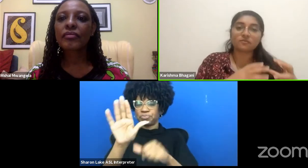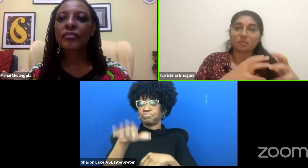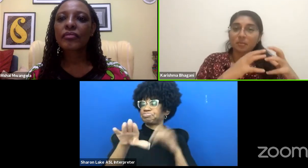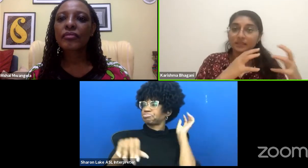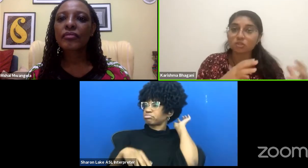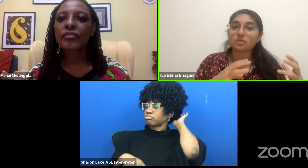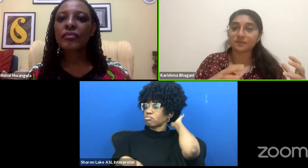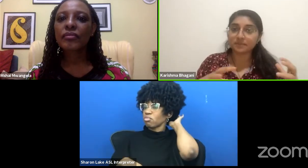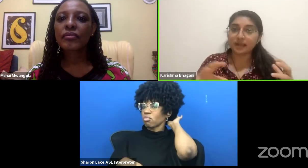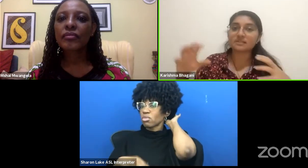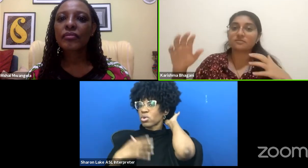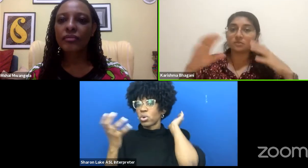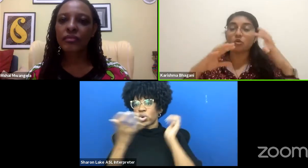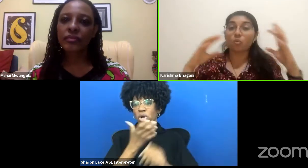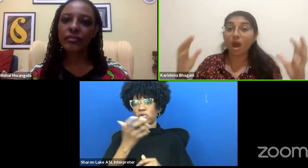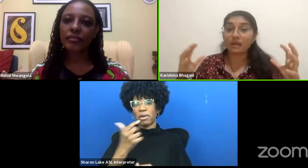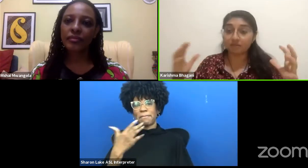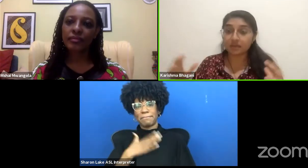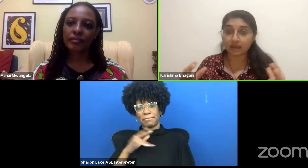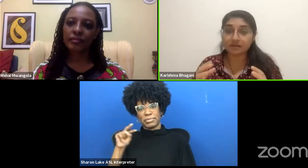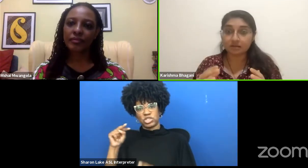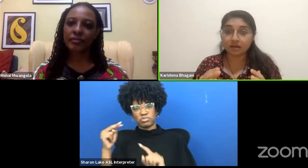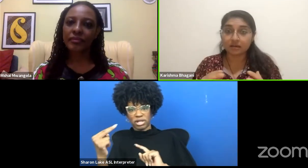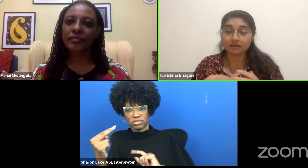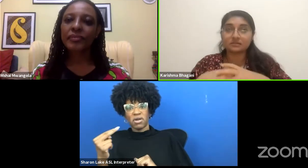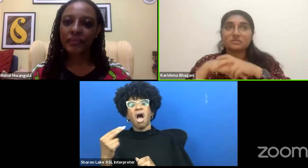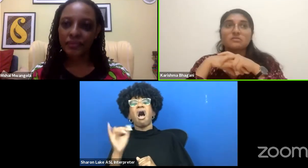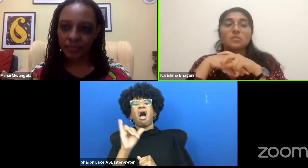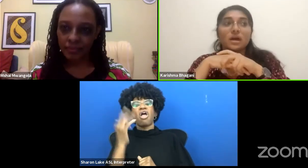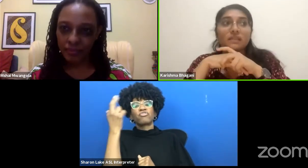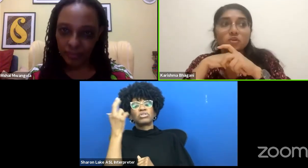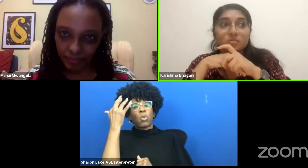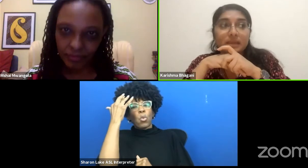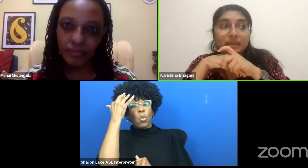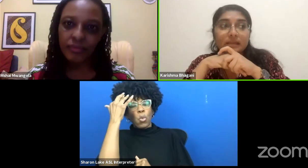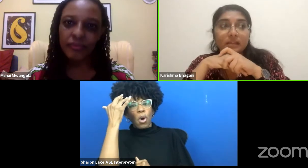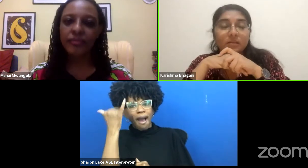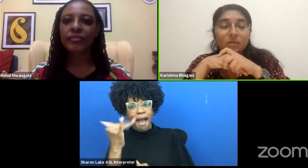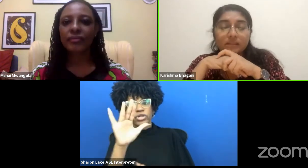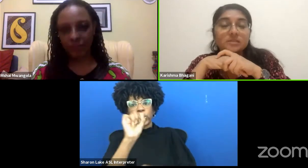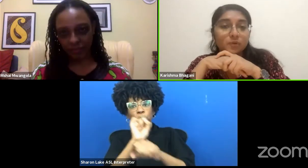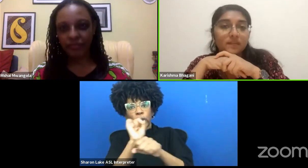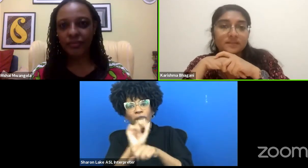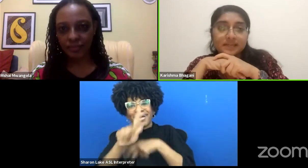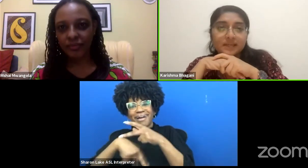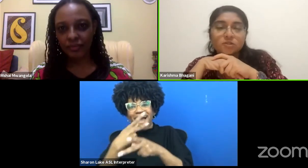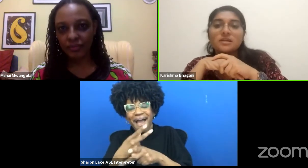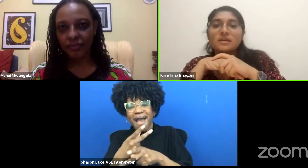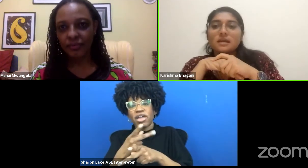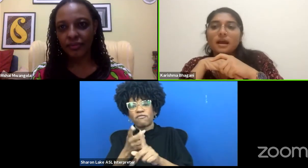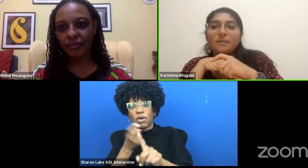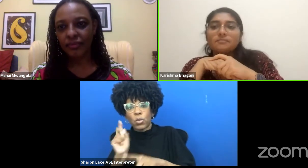from practitioner perspective your why behind the work that you're making and the work that is put on the stage.